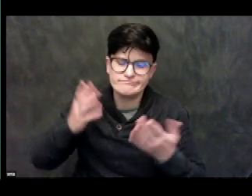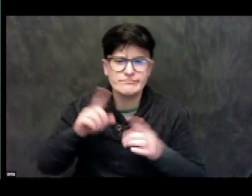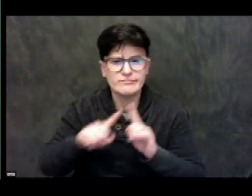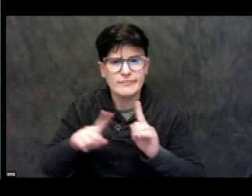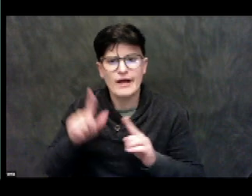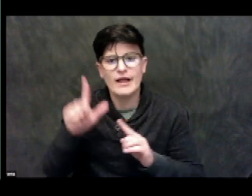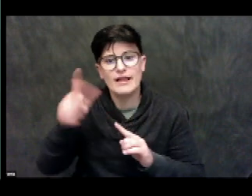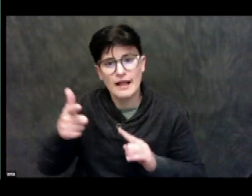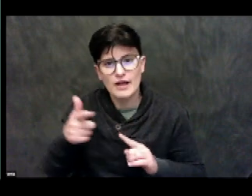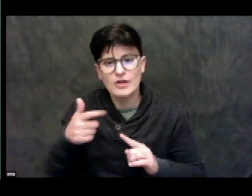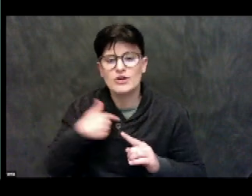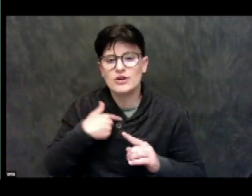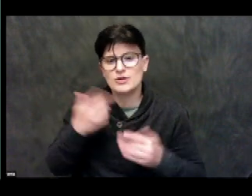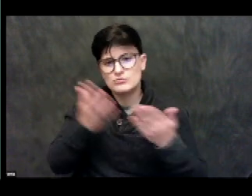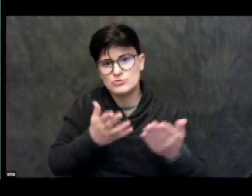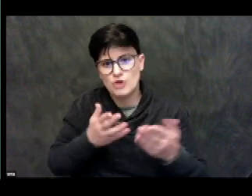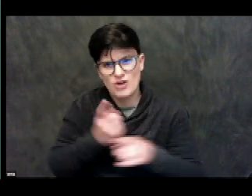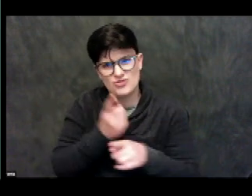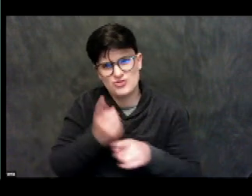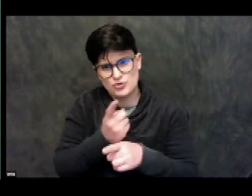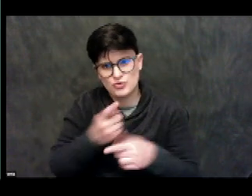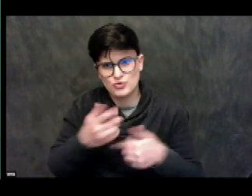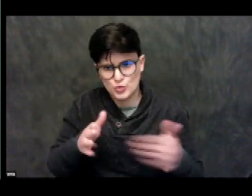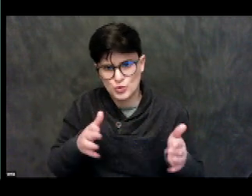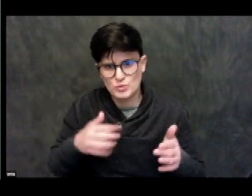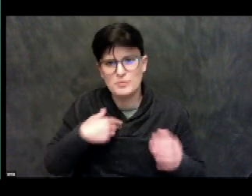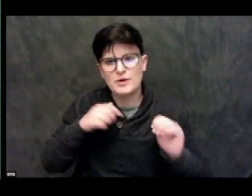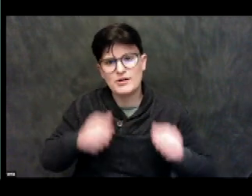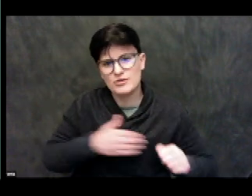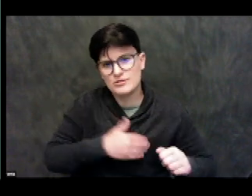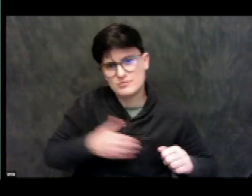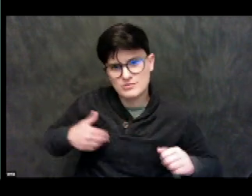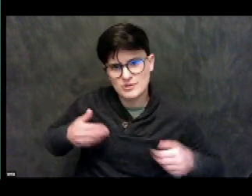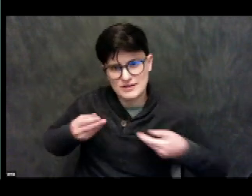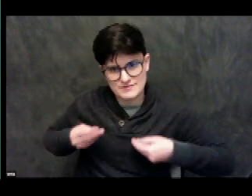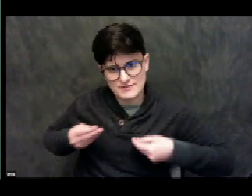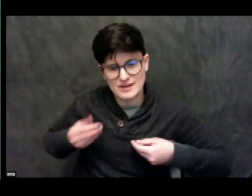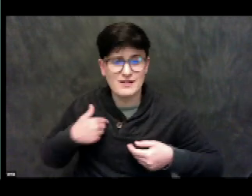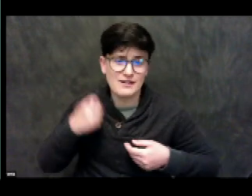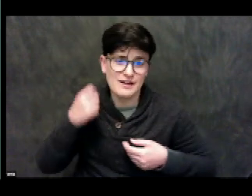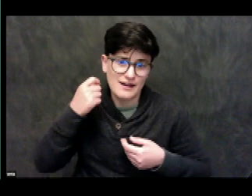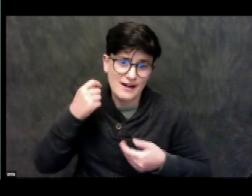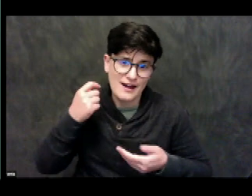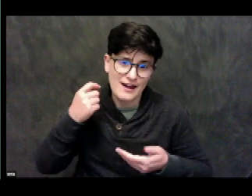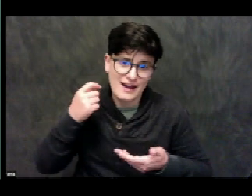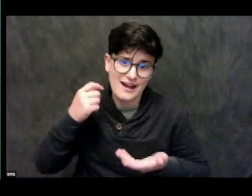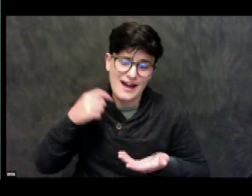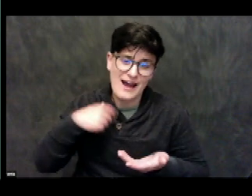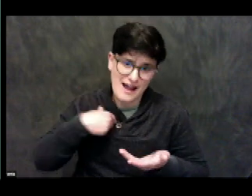I was able to breastfeed, which I breastfed after both pregnancies,